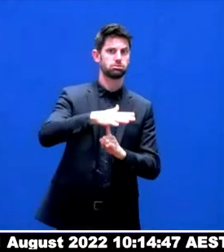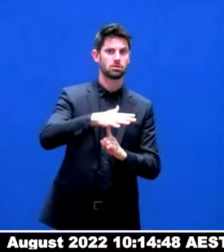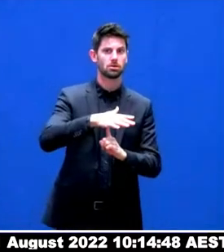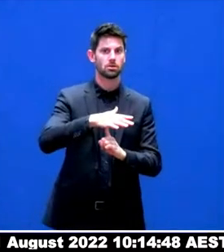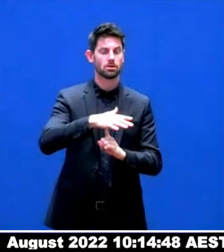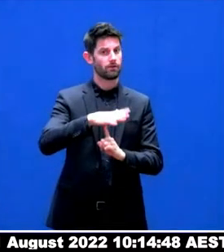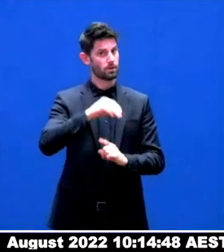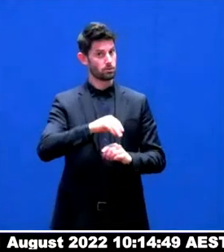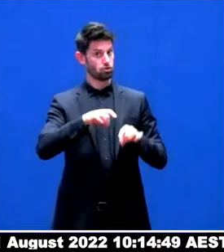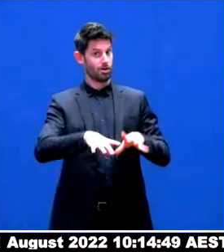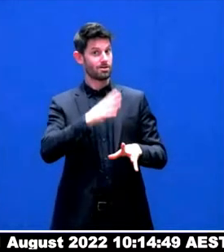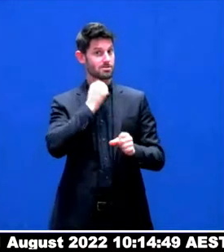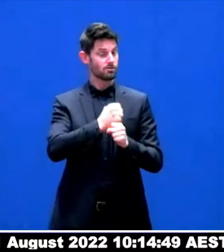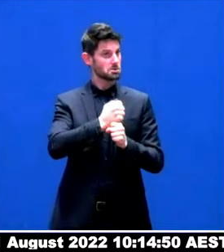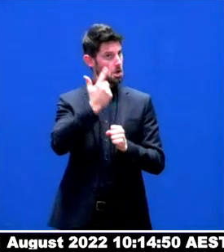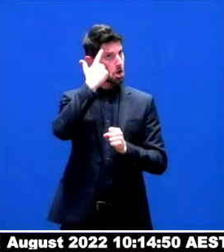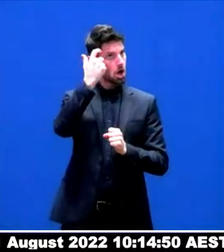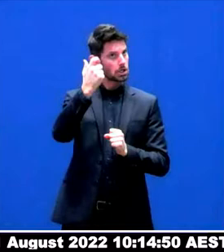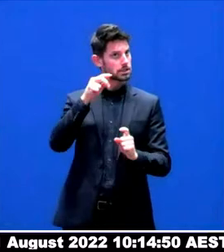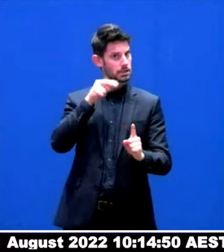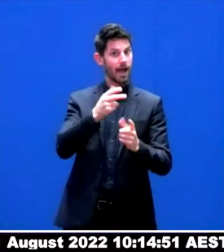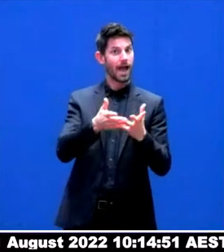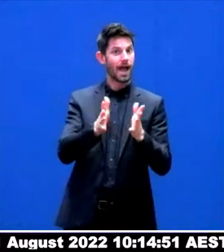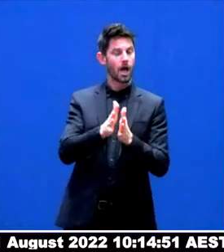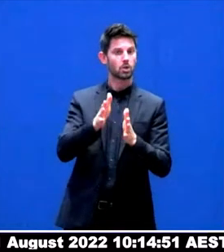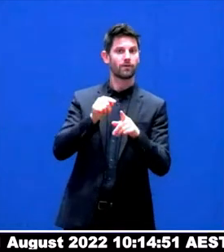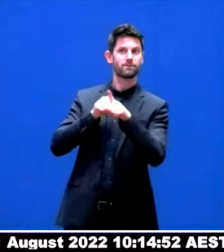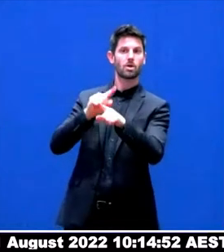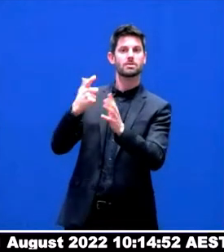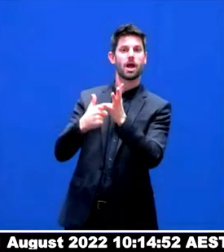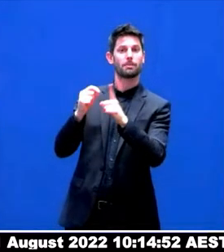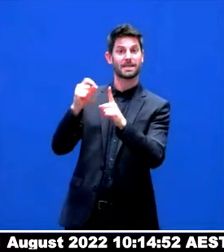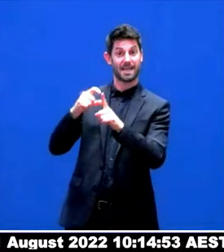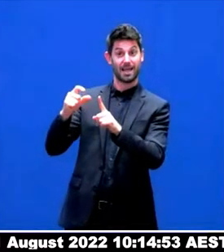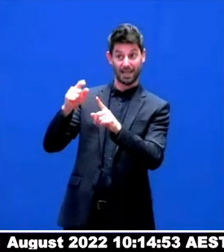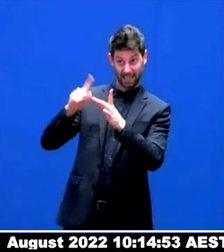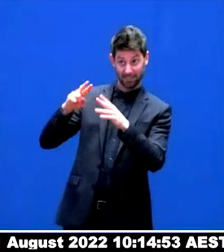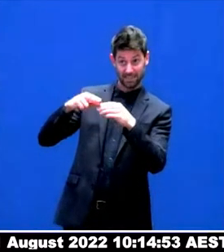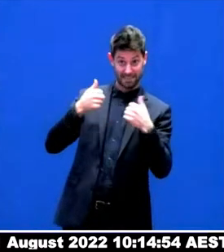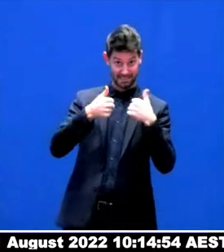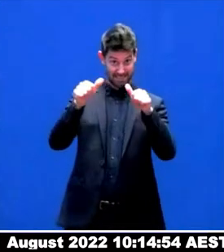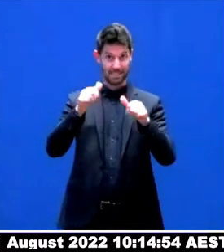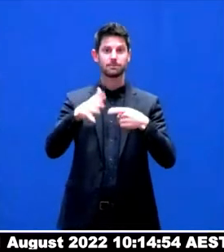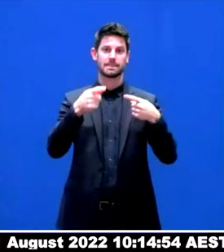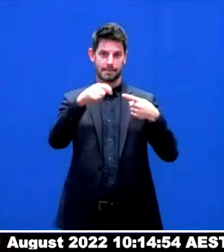Commonwealth's perspective, to meet those obligations under Article 28, and also, I take it, Article 29.